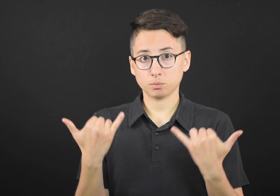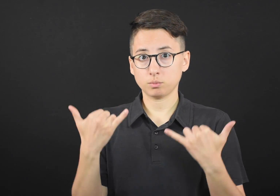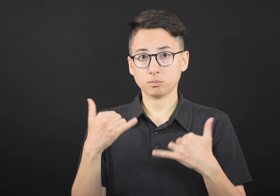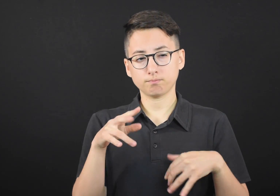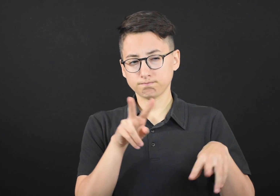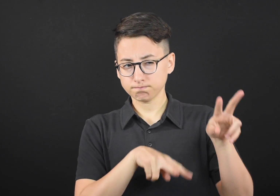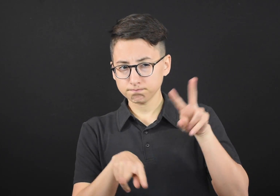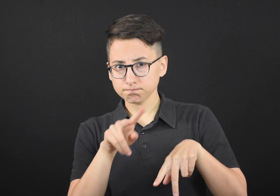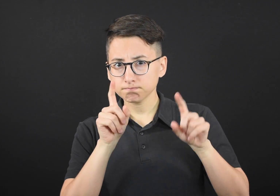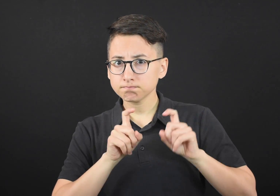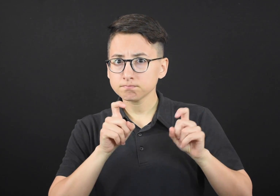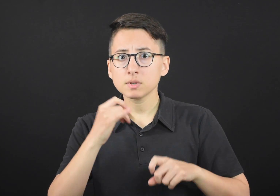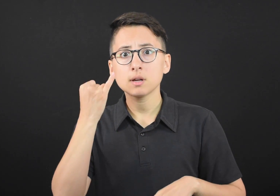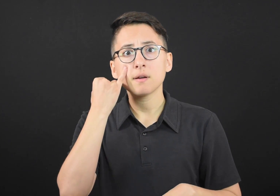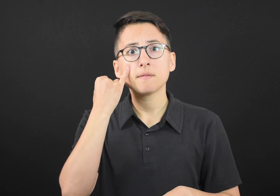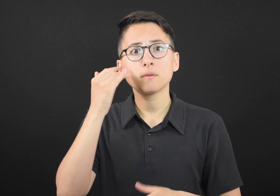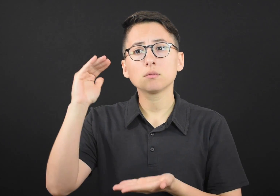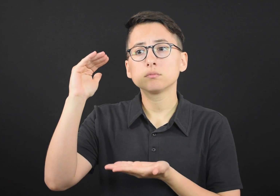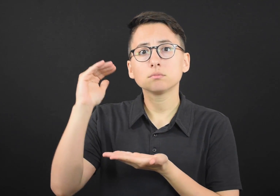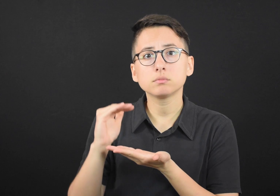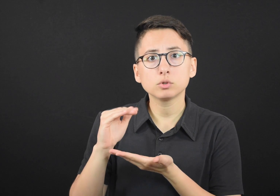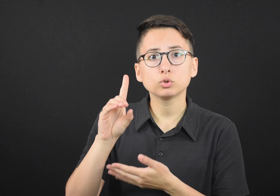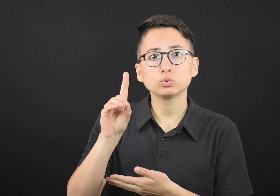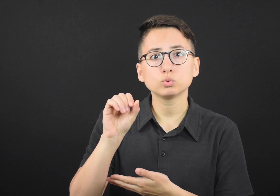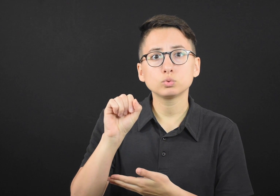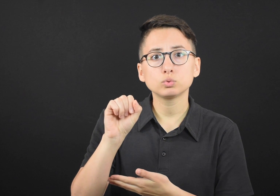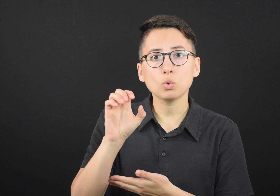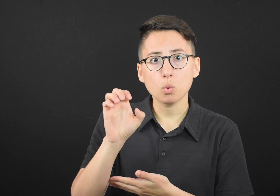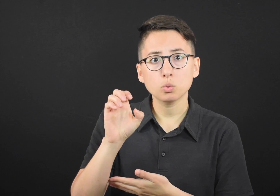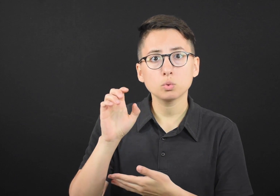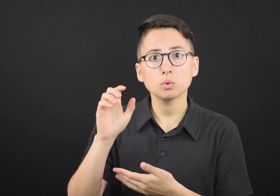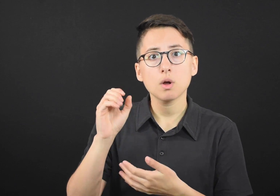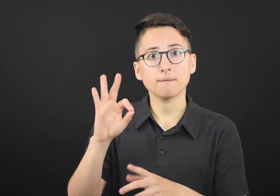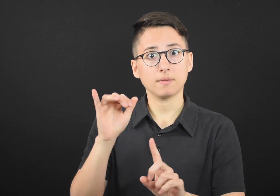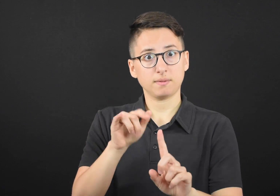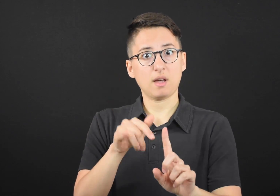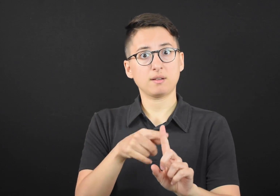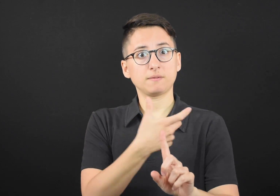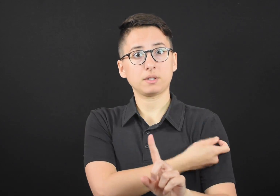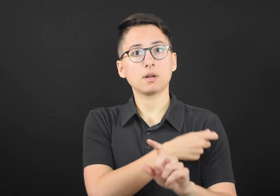the vaccine can be given to reduce side effects but still result in